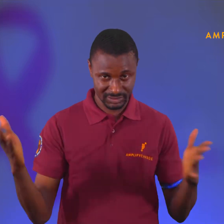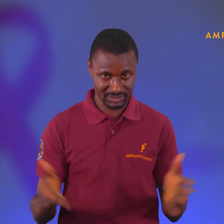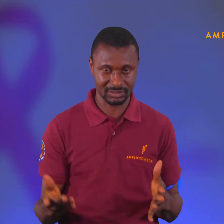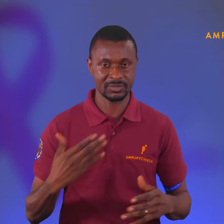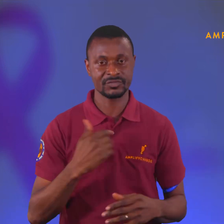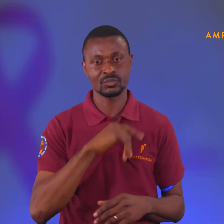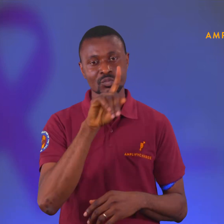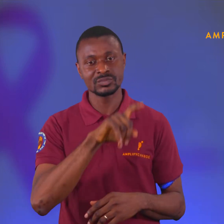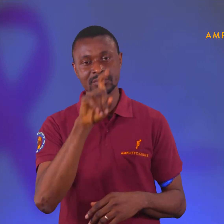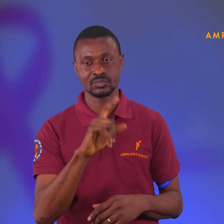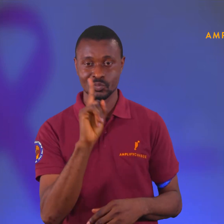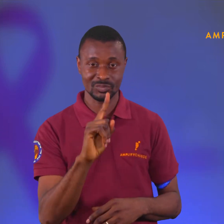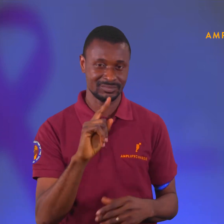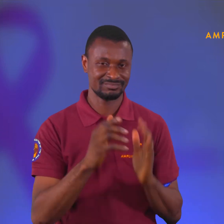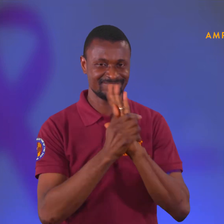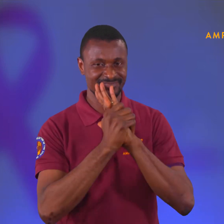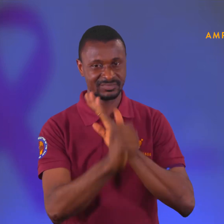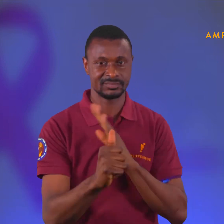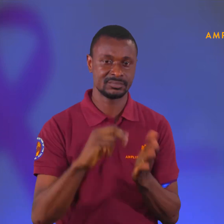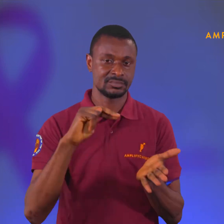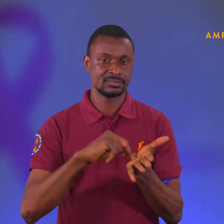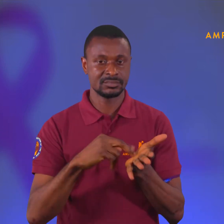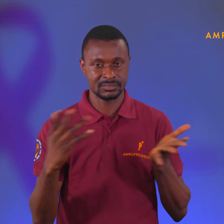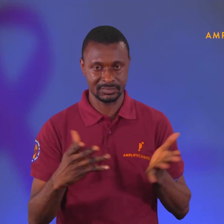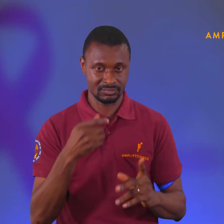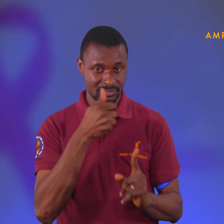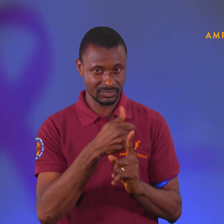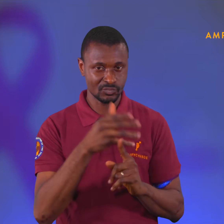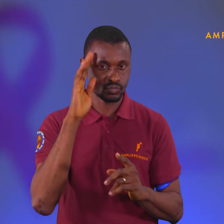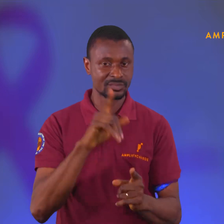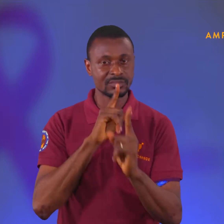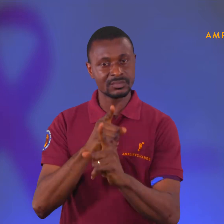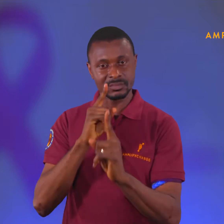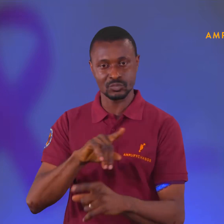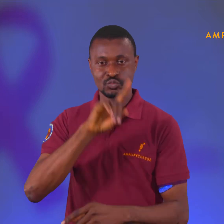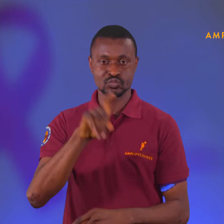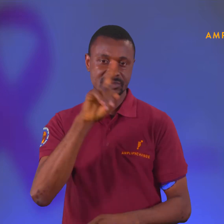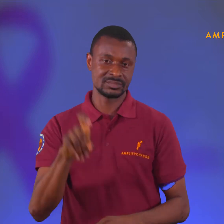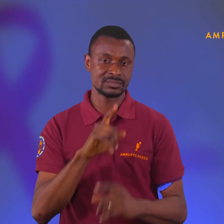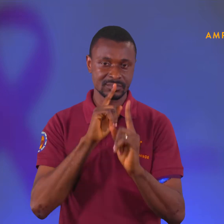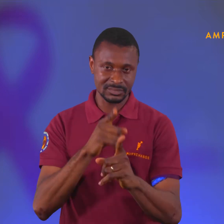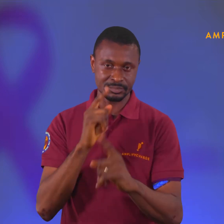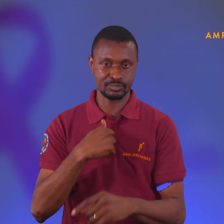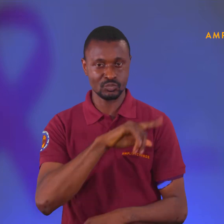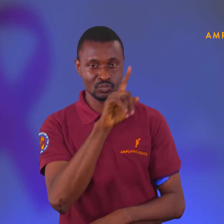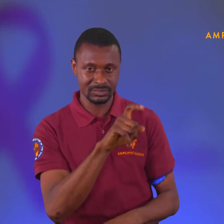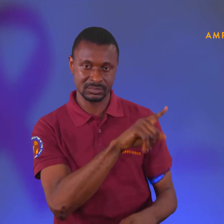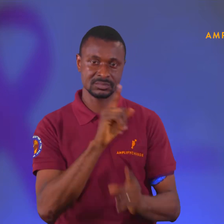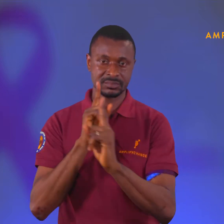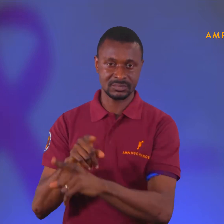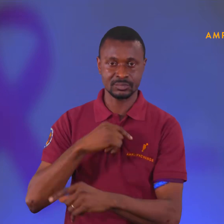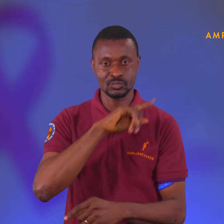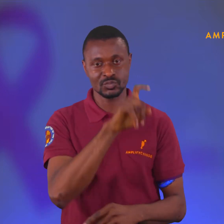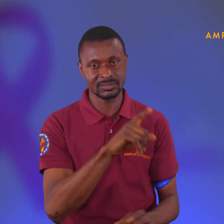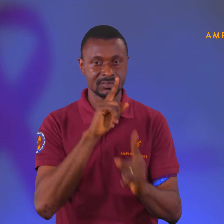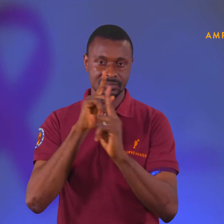My session will be with a school nurse. She will be answering our questions.